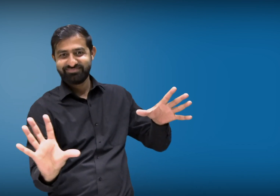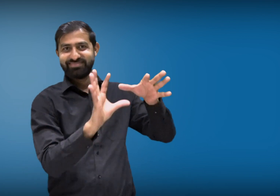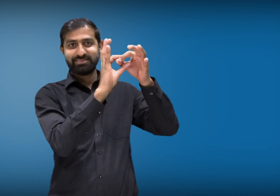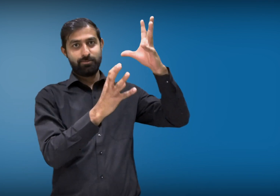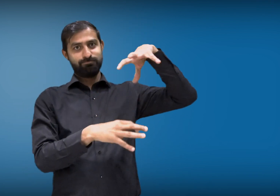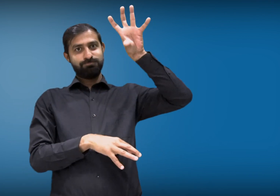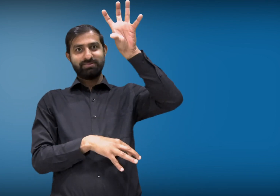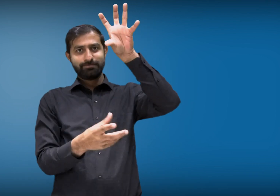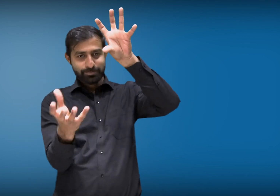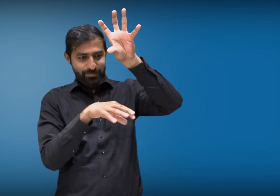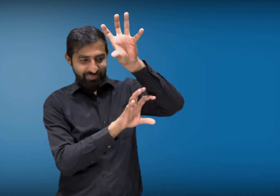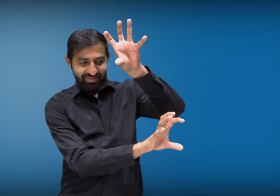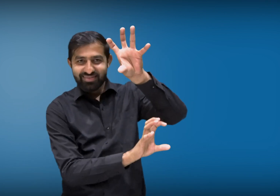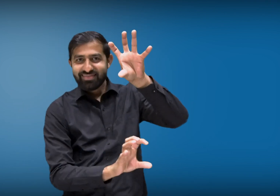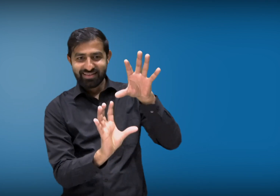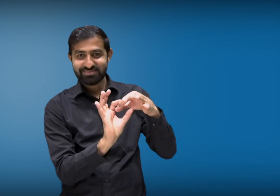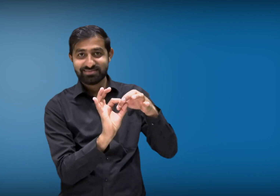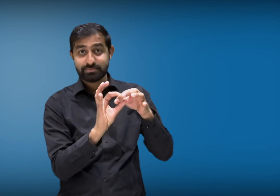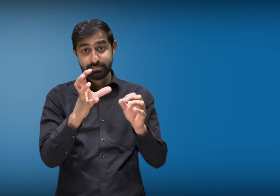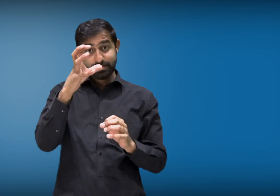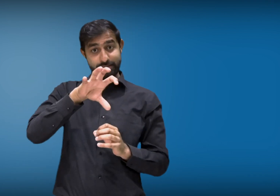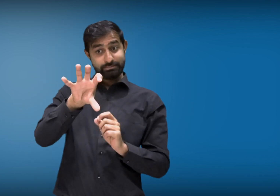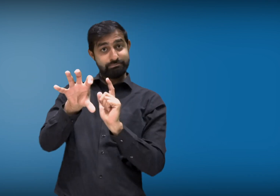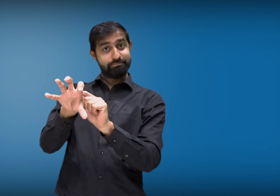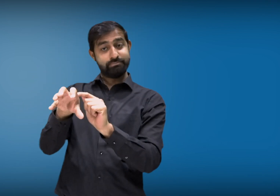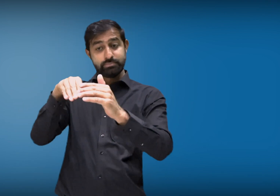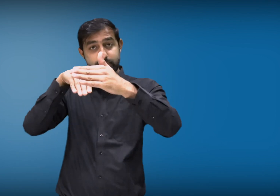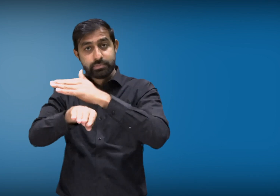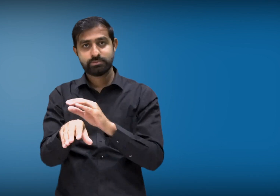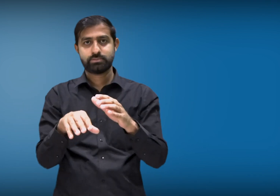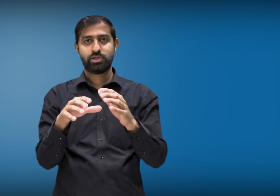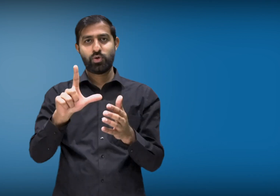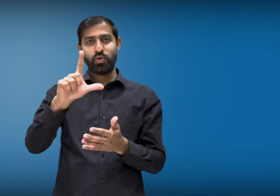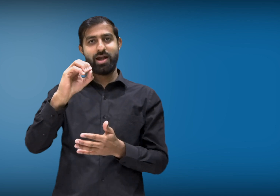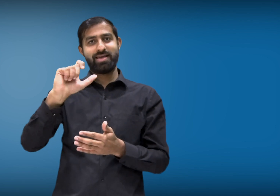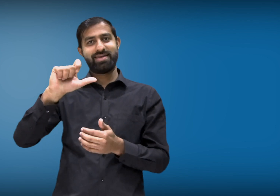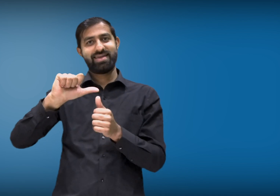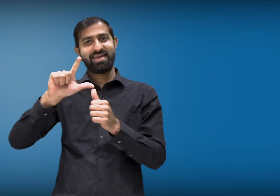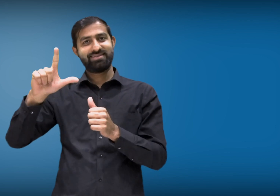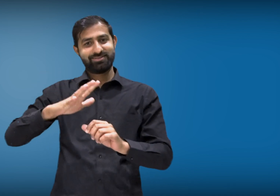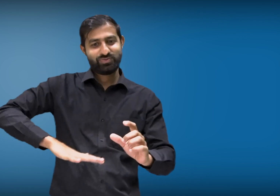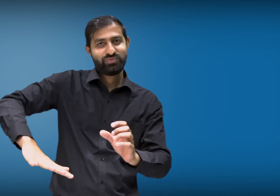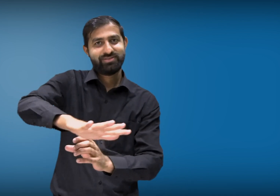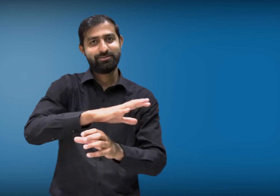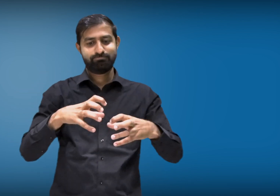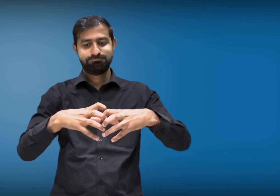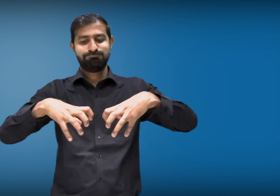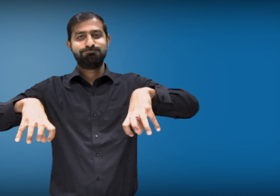government and the State government and we further have local governments. These